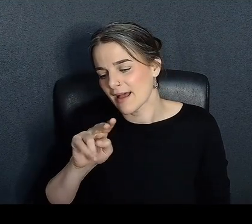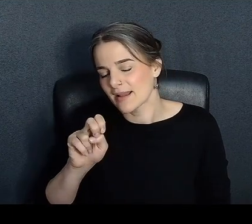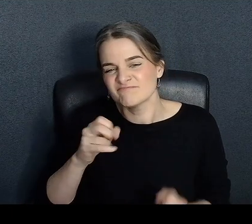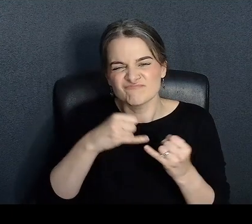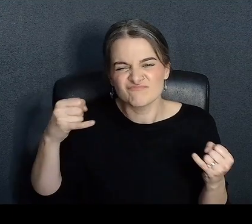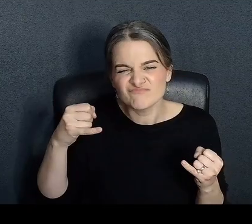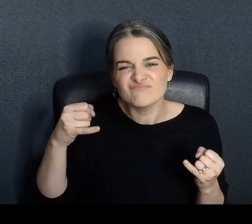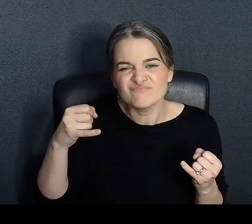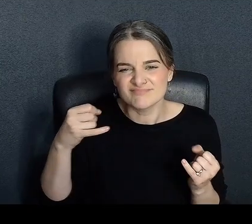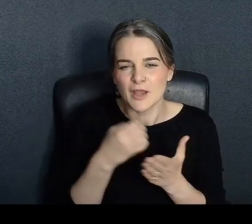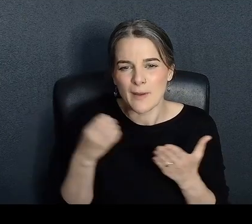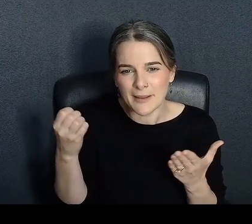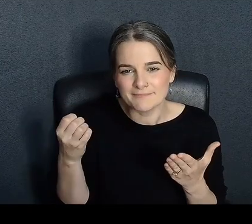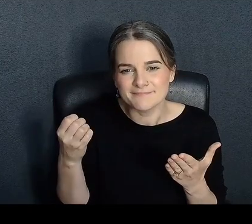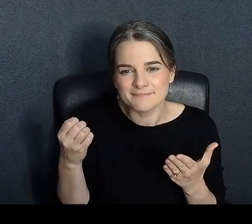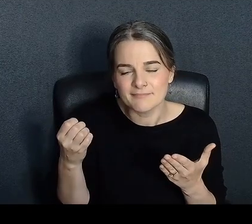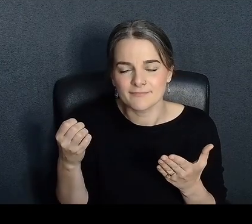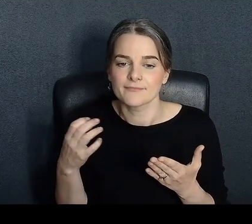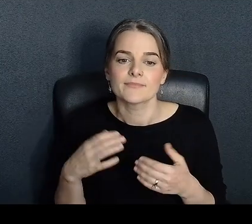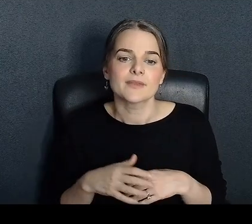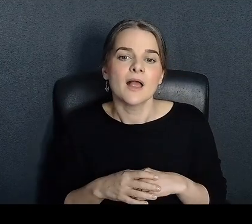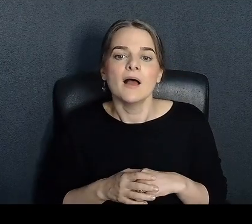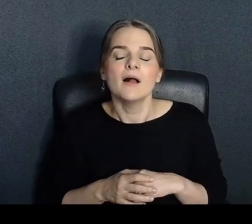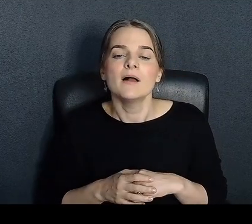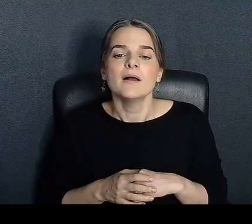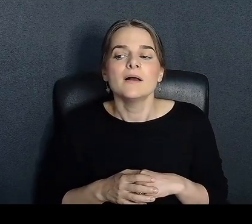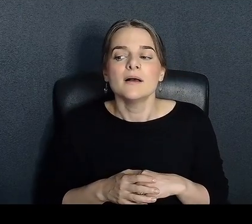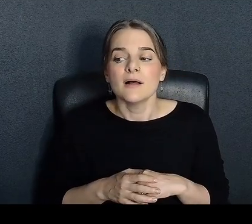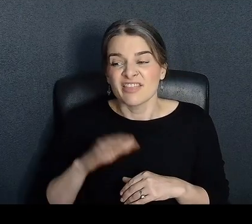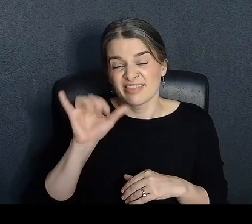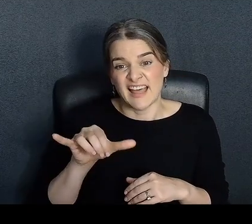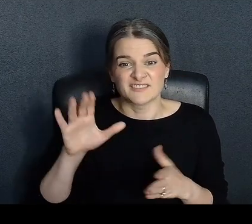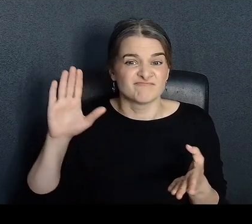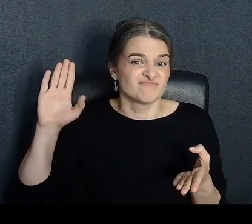It is drastically reduce requests